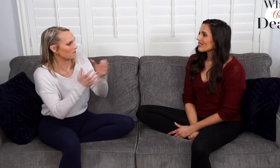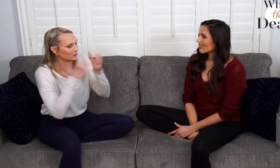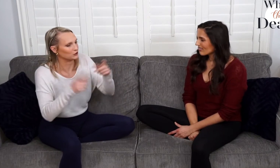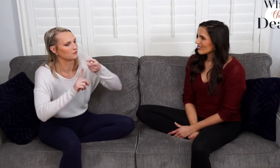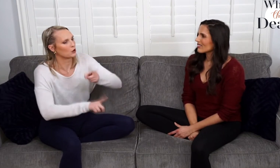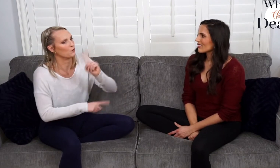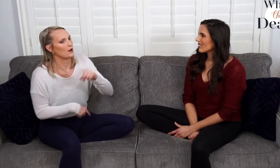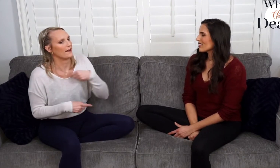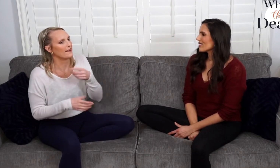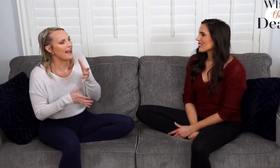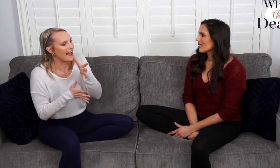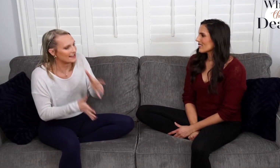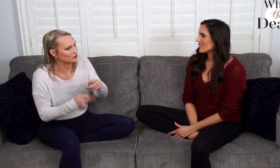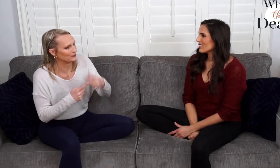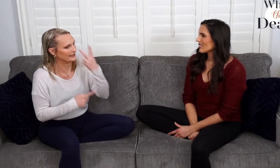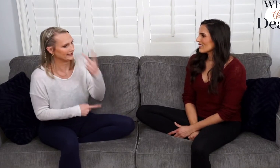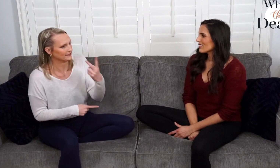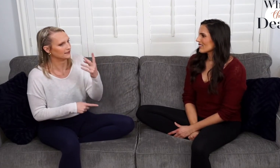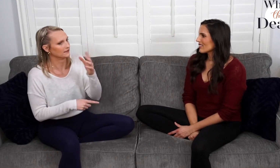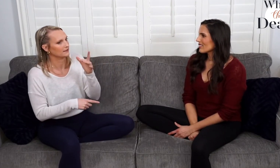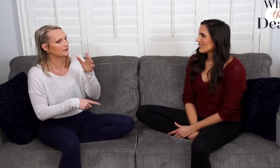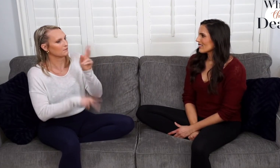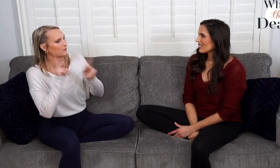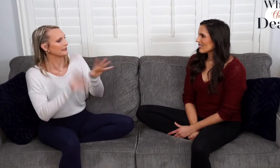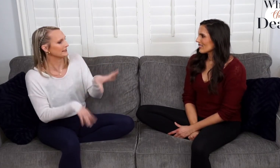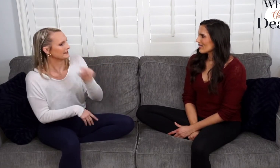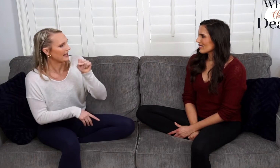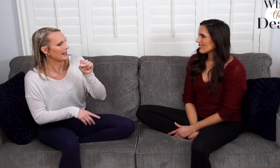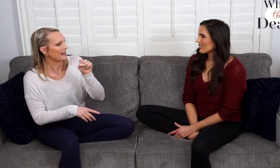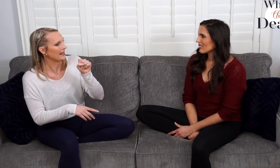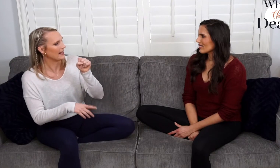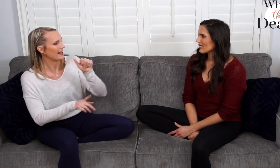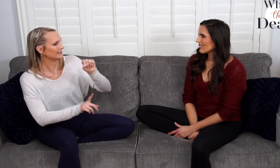so much to where I hate seeing people take American